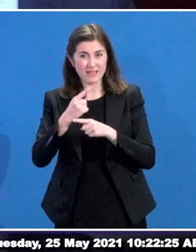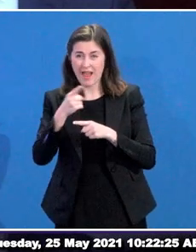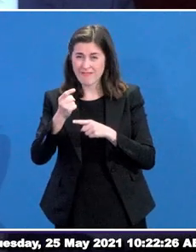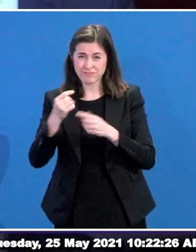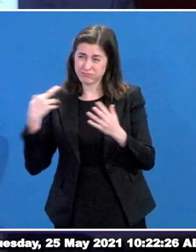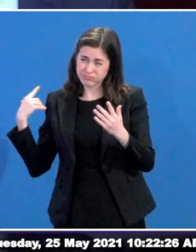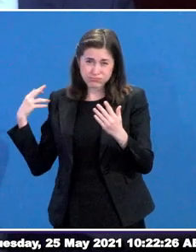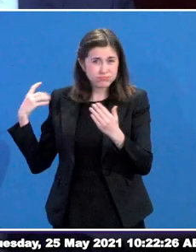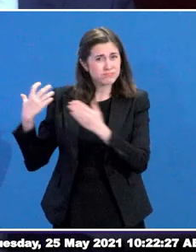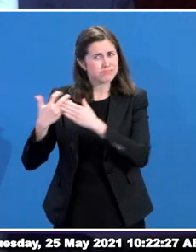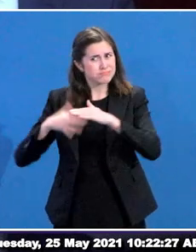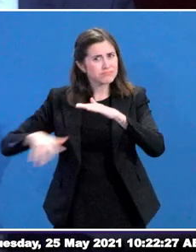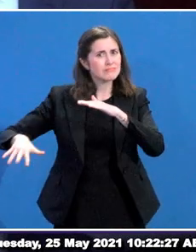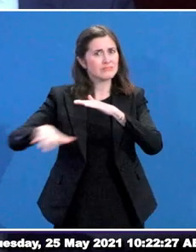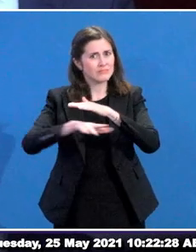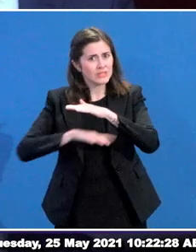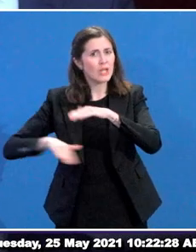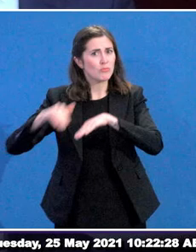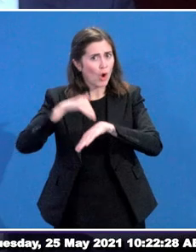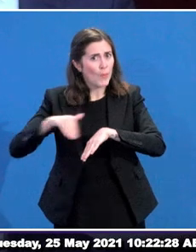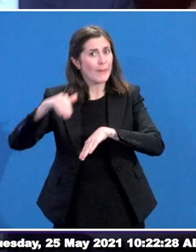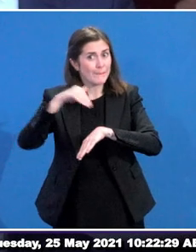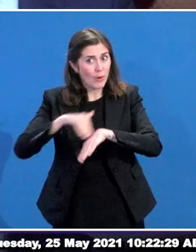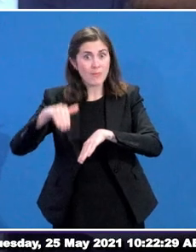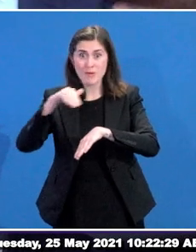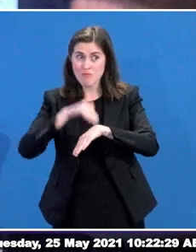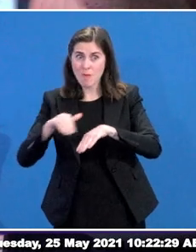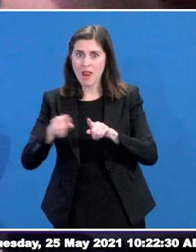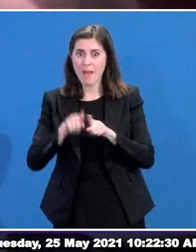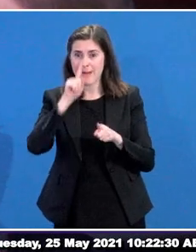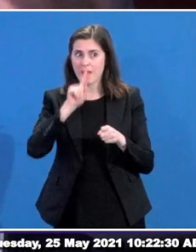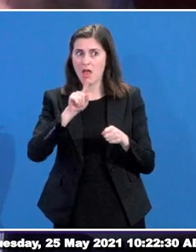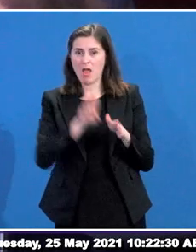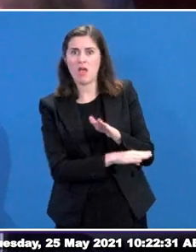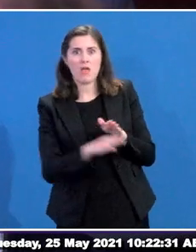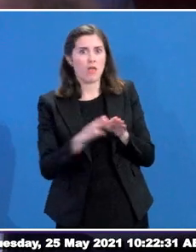that's how this sort of stuff happens and gets covered up when people are afraid.